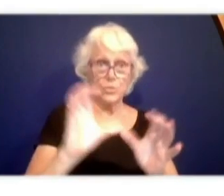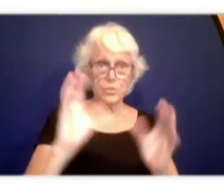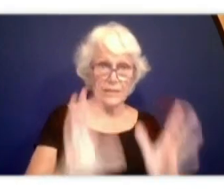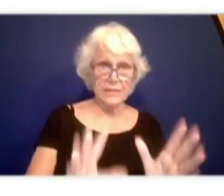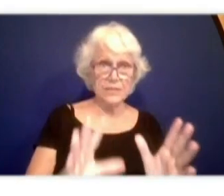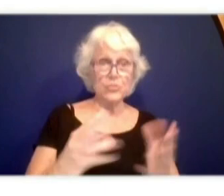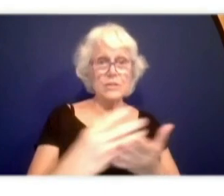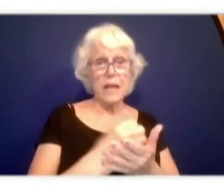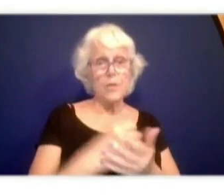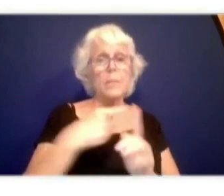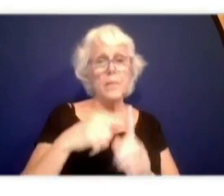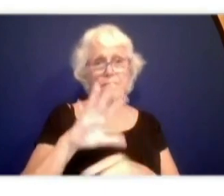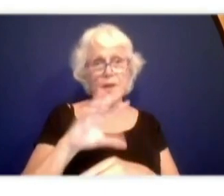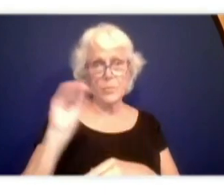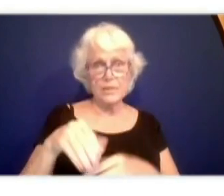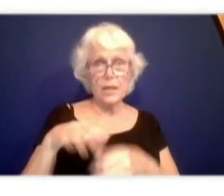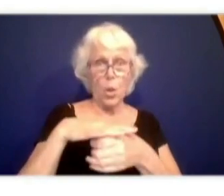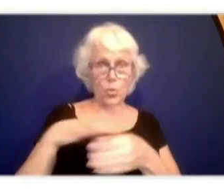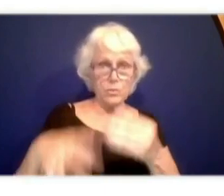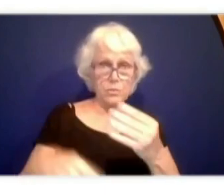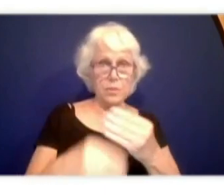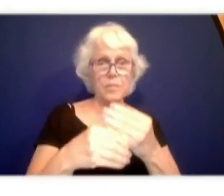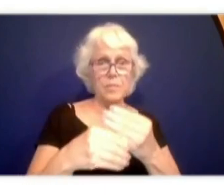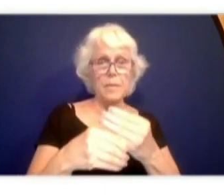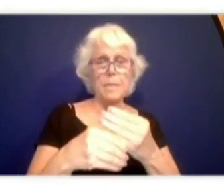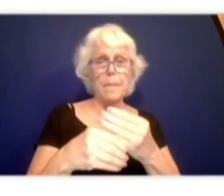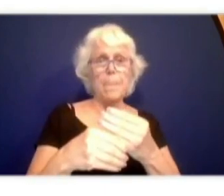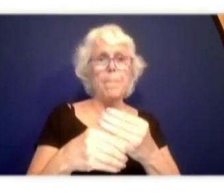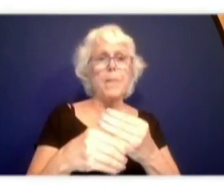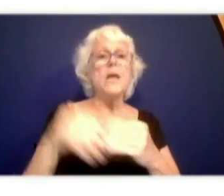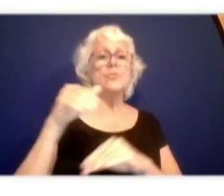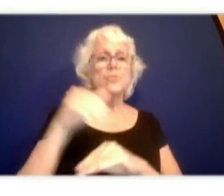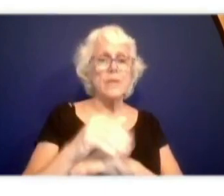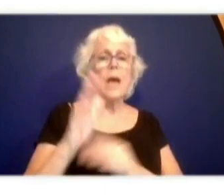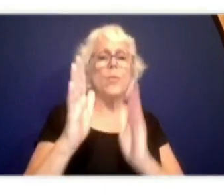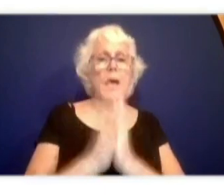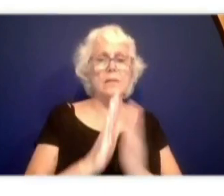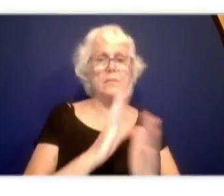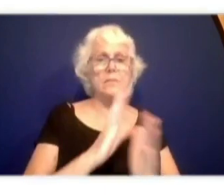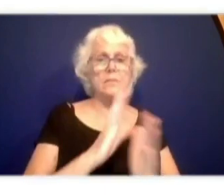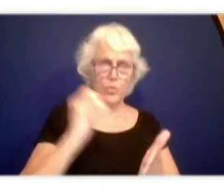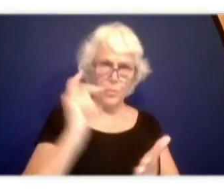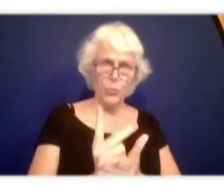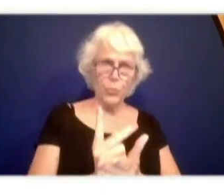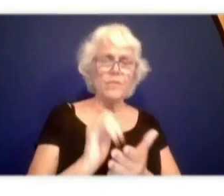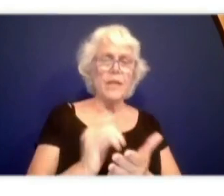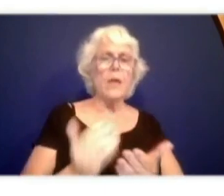plus a 5% supplement. Tonight we ask the board to approve the recommended instructional, um,